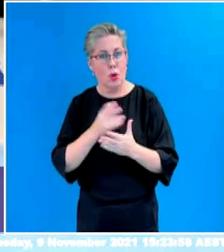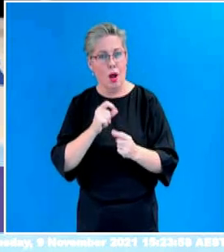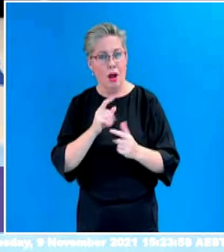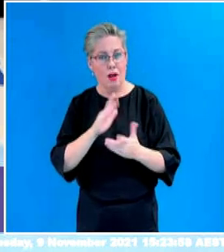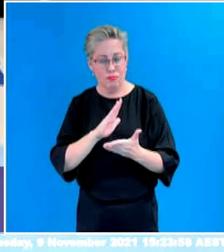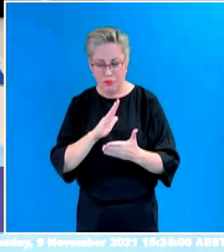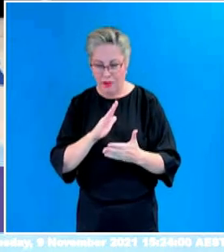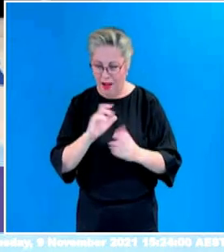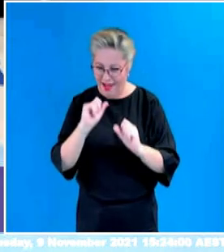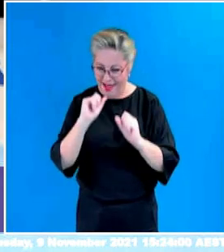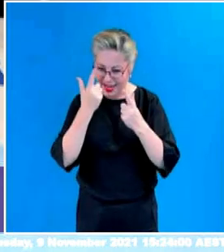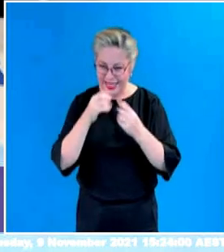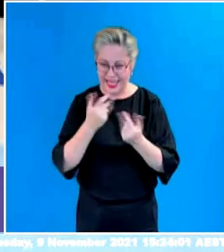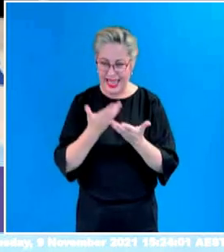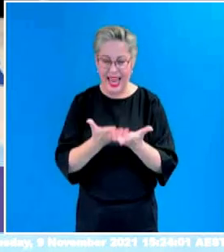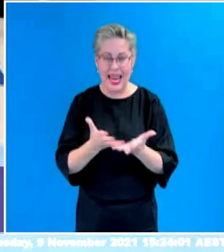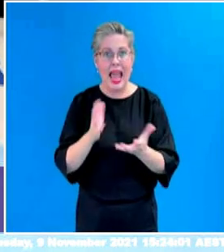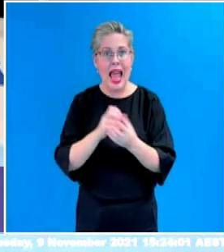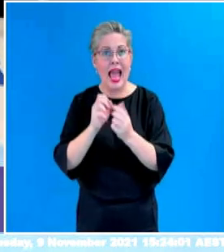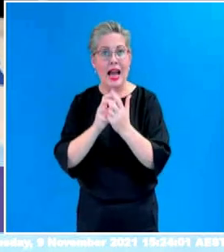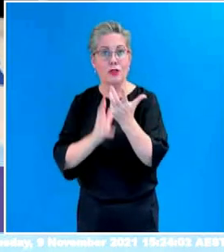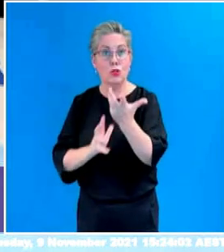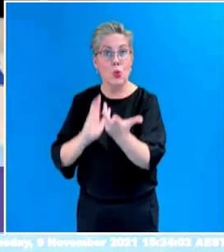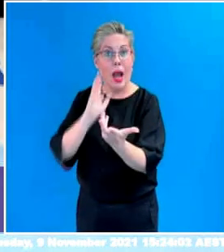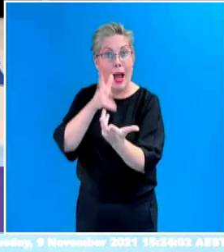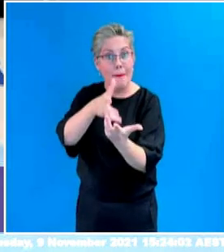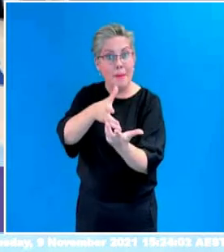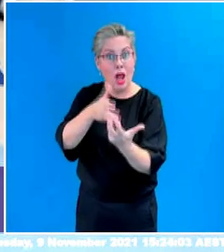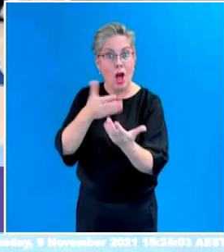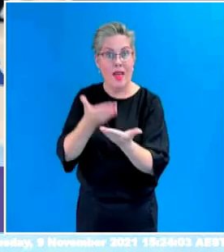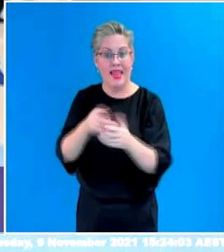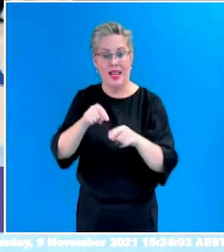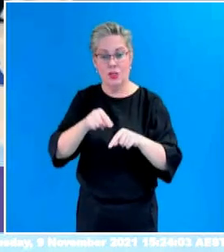implications of that are so I wouldn't want to comment on it.